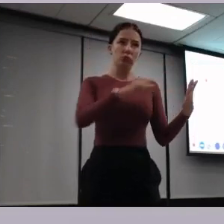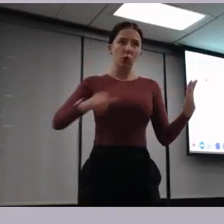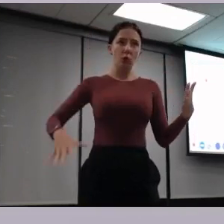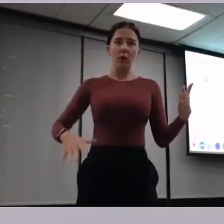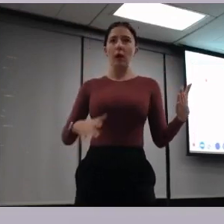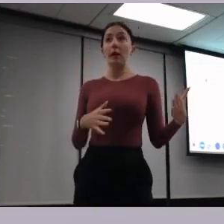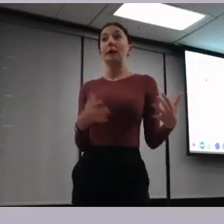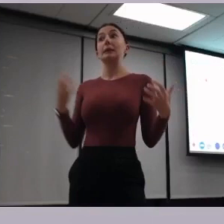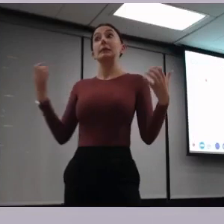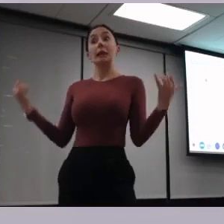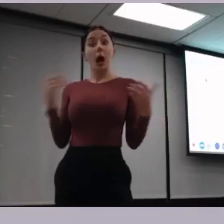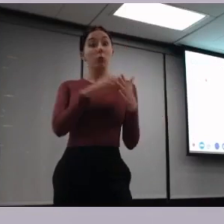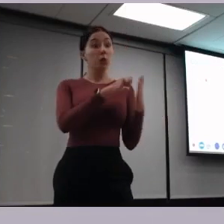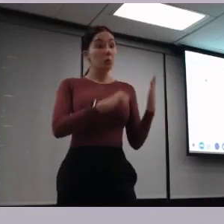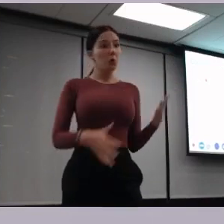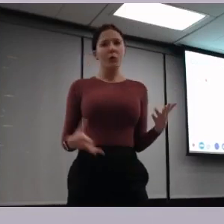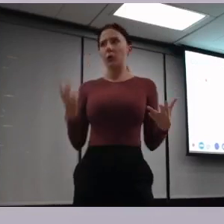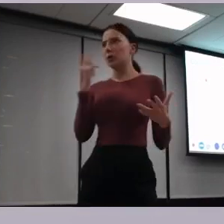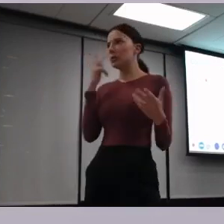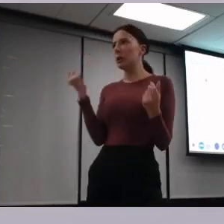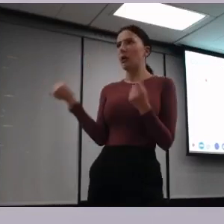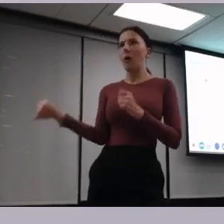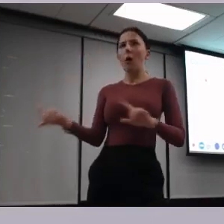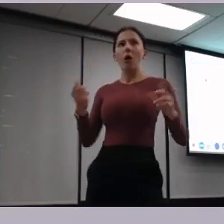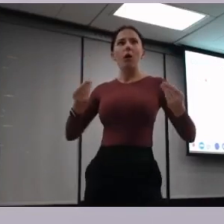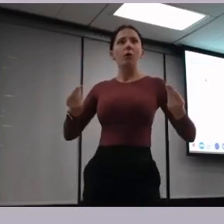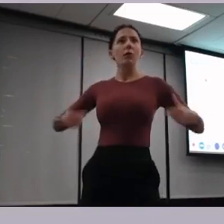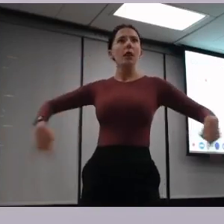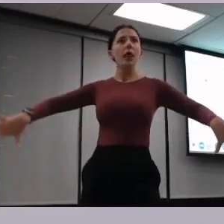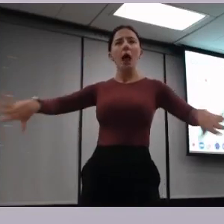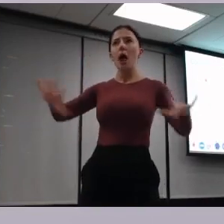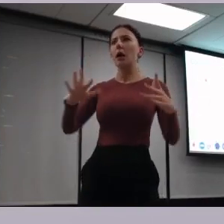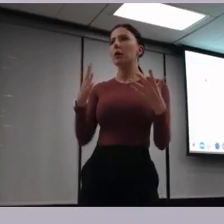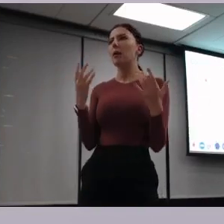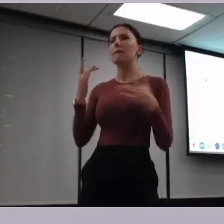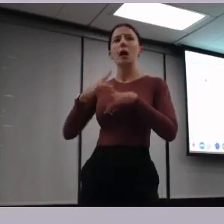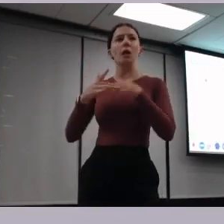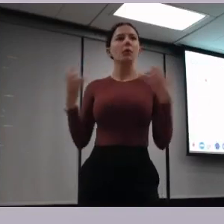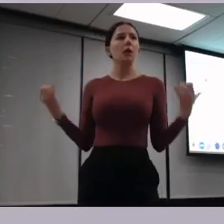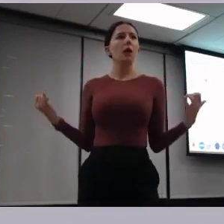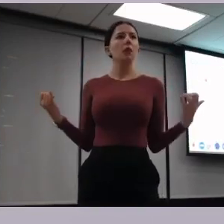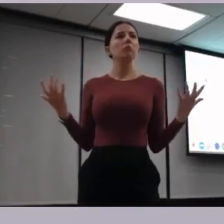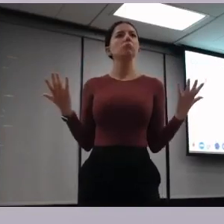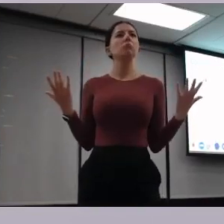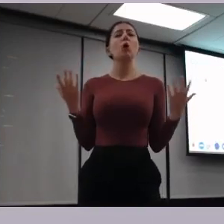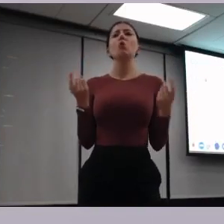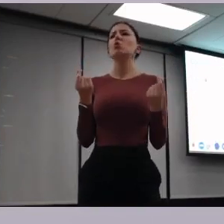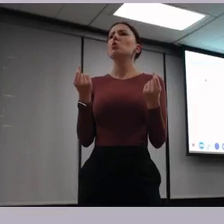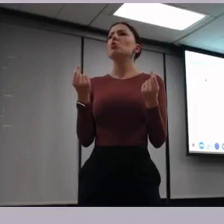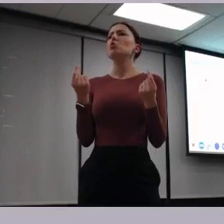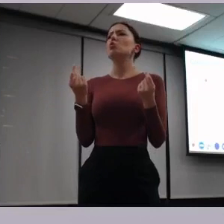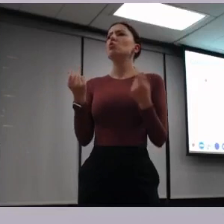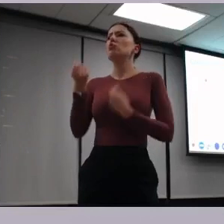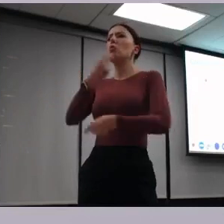all of the land that that concrete took up. So what is it that we can do underneath that is going to be